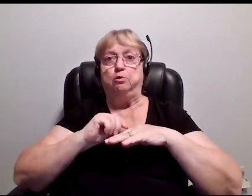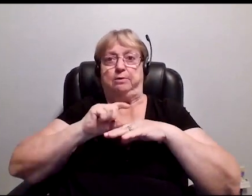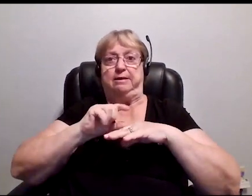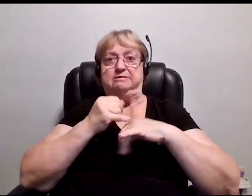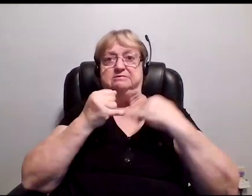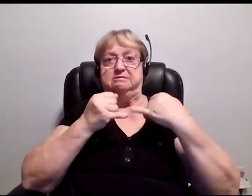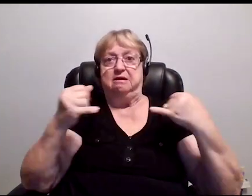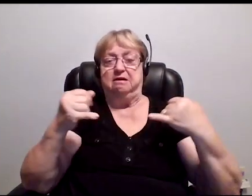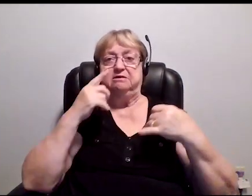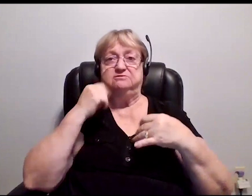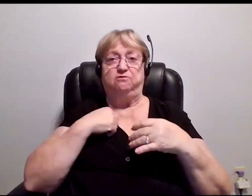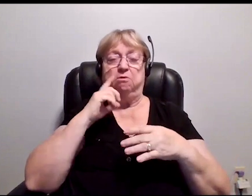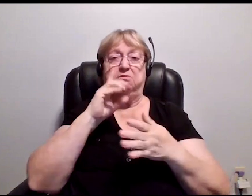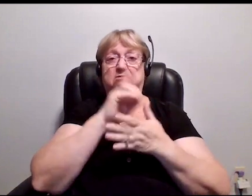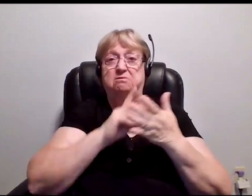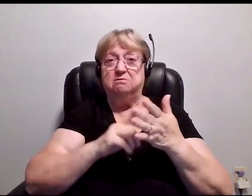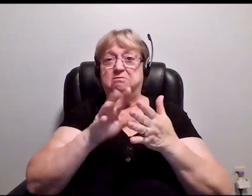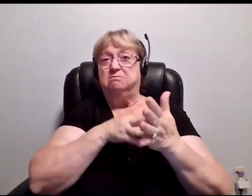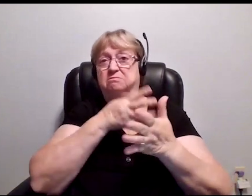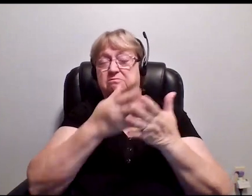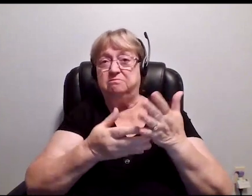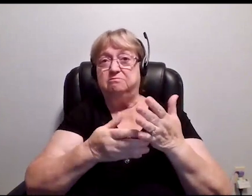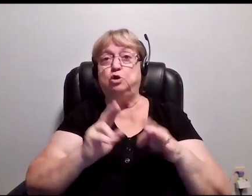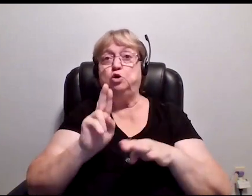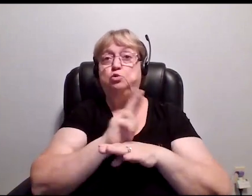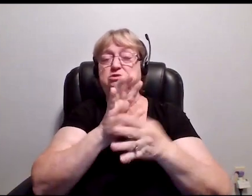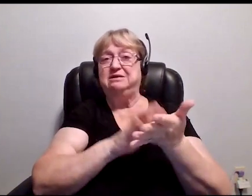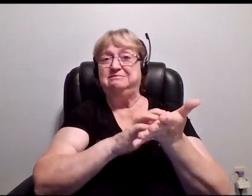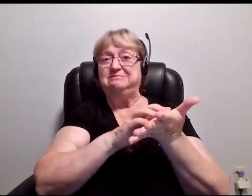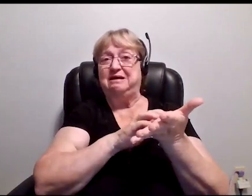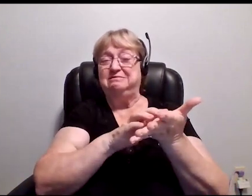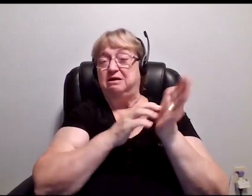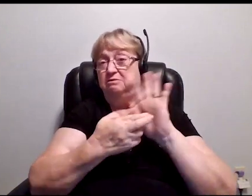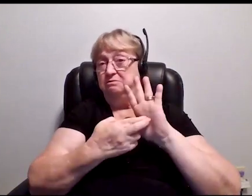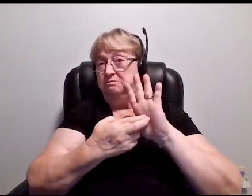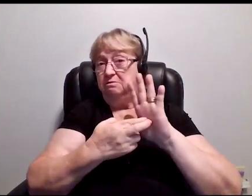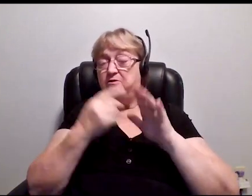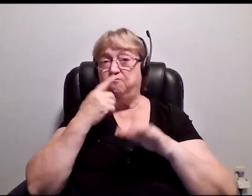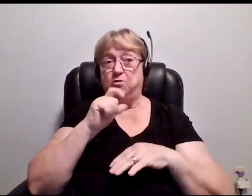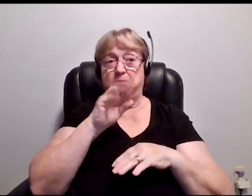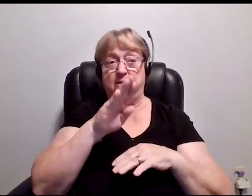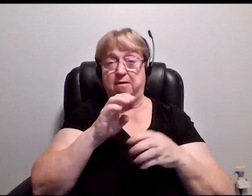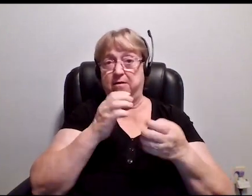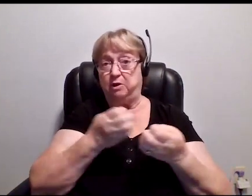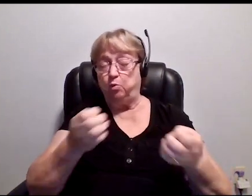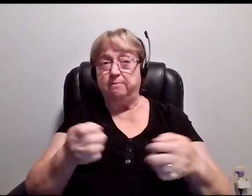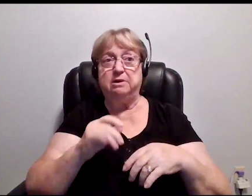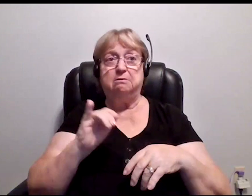to diagrams and graphs, using tactile representations of laboratory equipment like putting braille